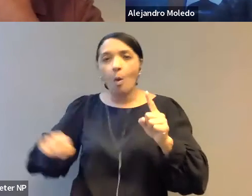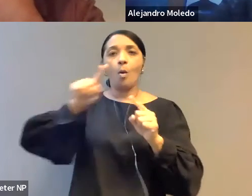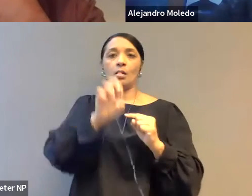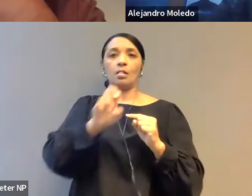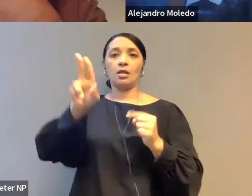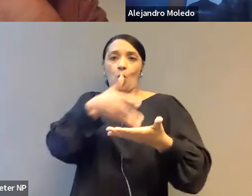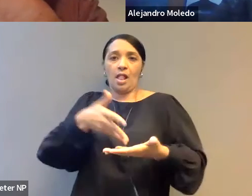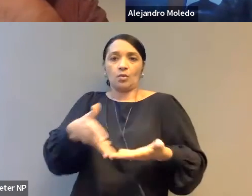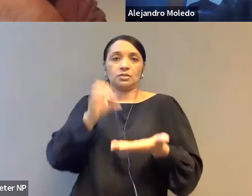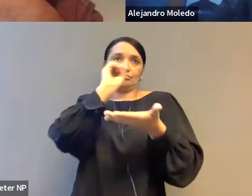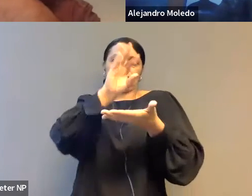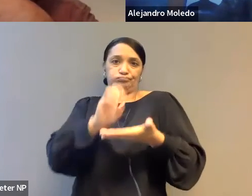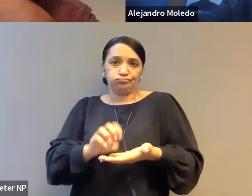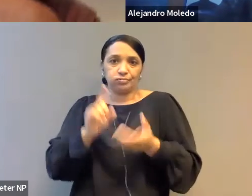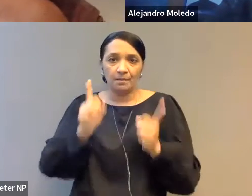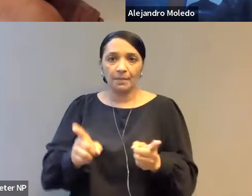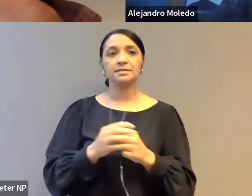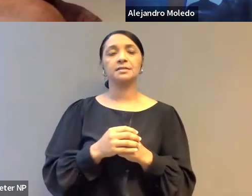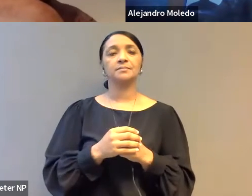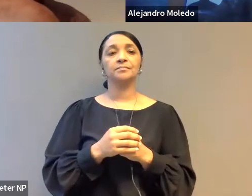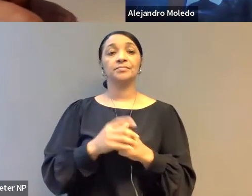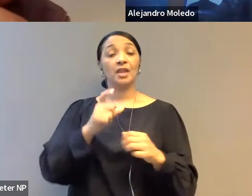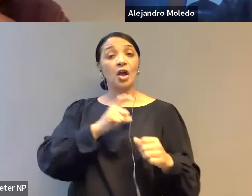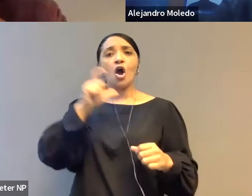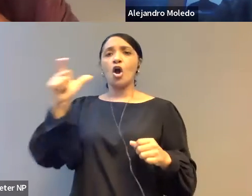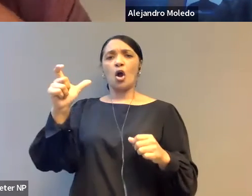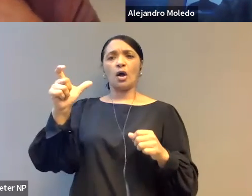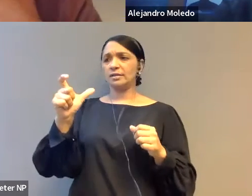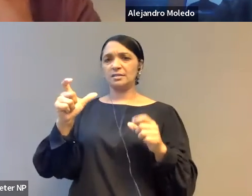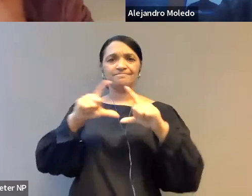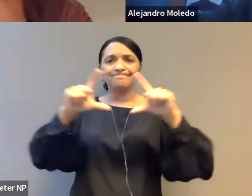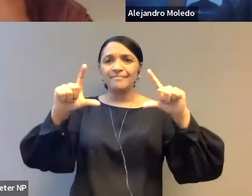Concerning the format of the parking card, something we missed...